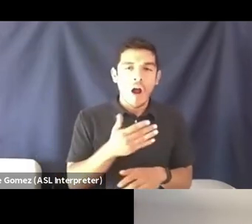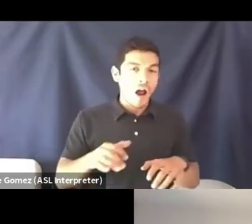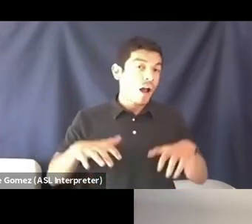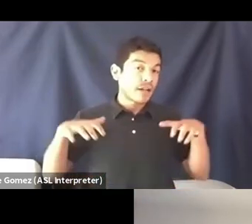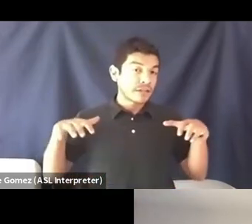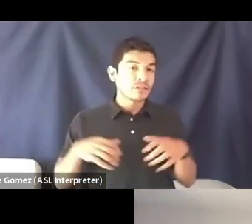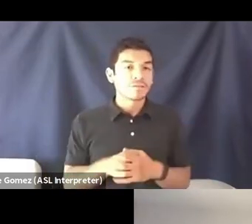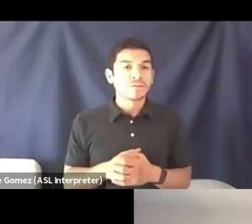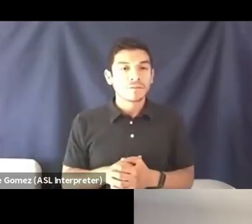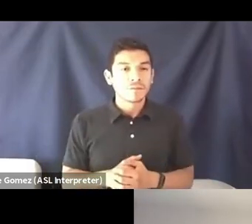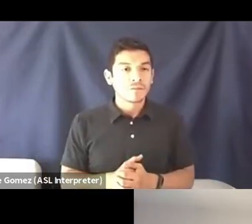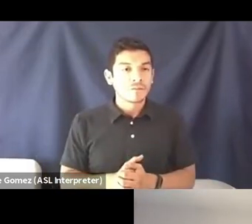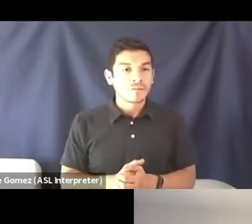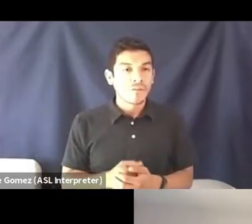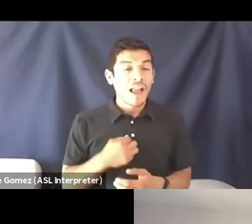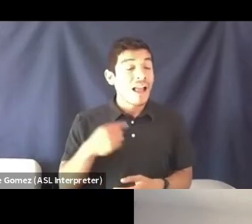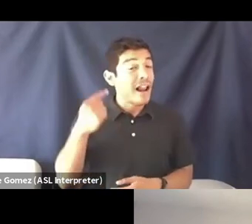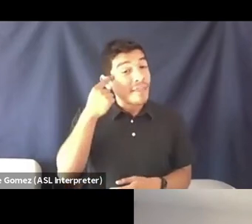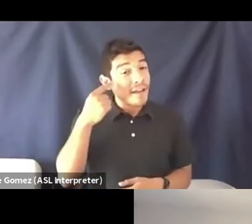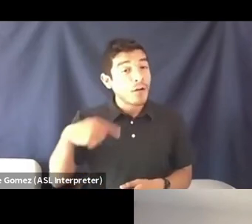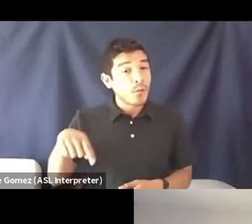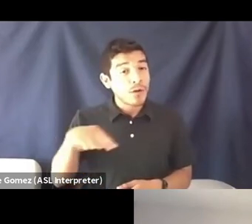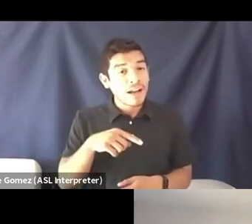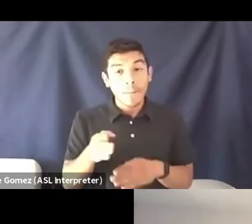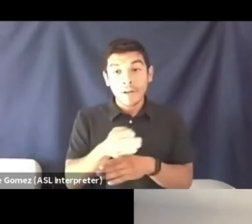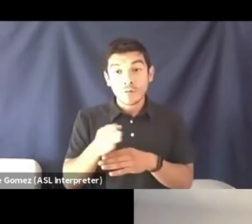And I think between John and Jenny and Shilin